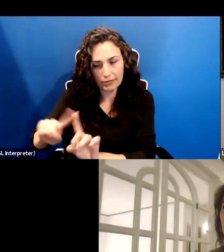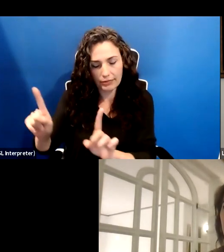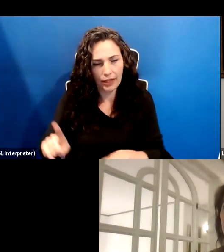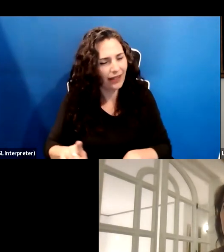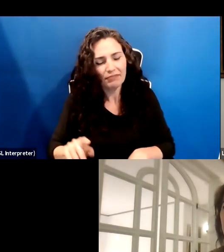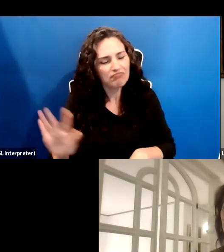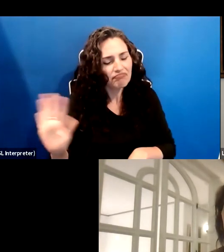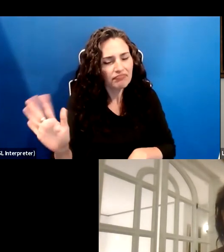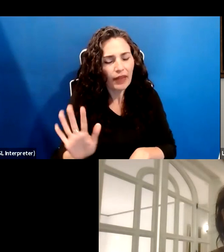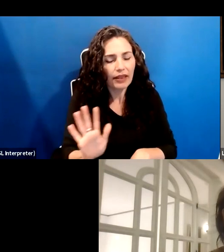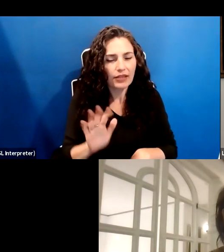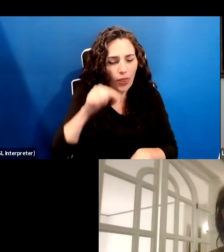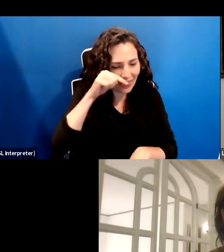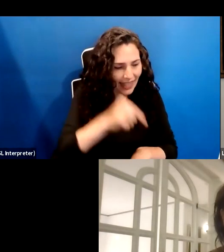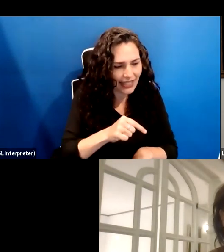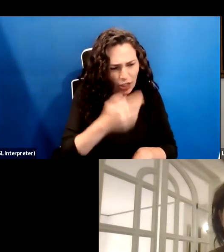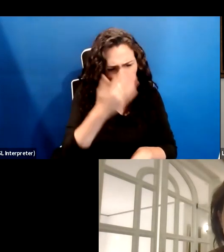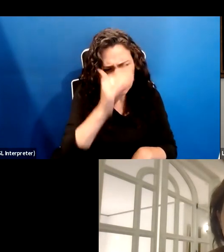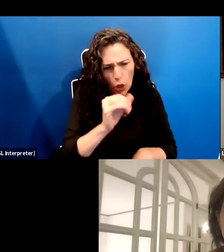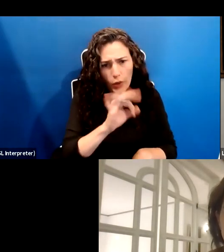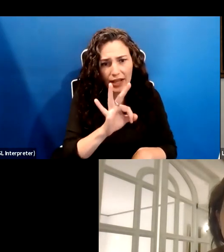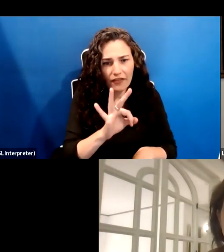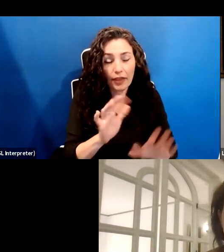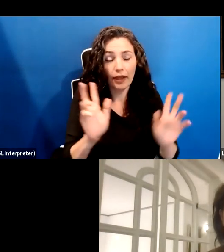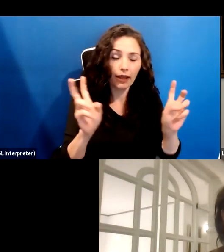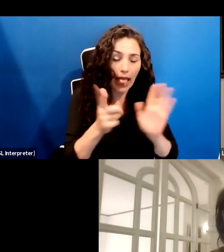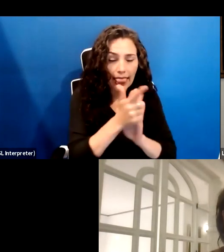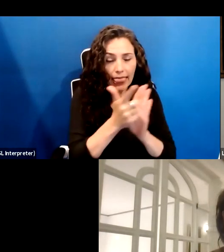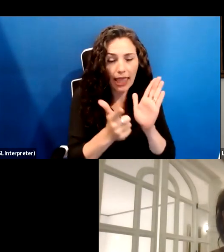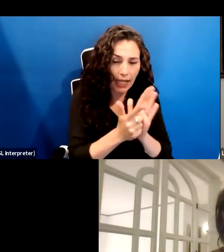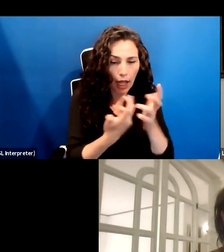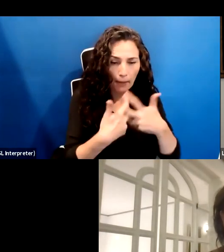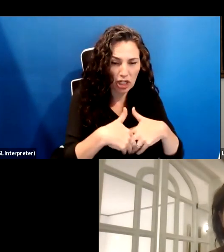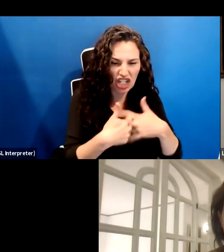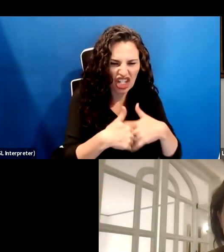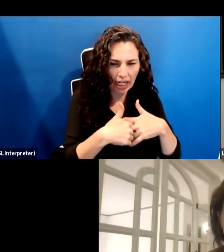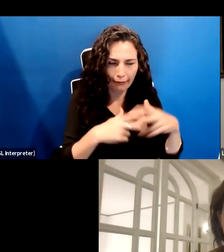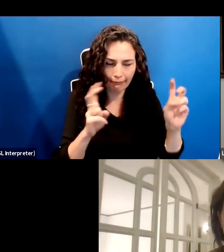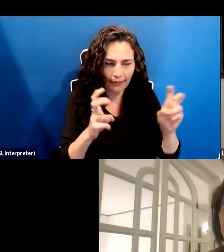you never knew whether the sort of the legal machine could be used against you, you know.